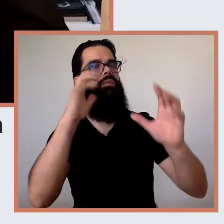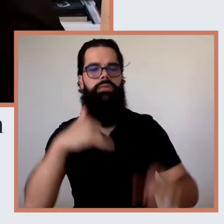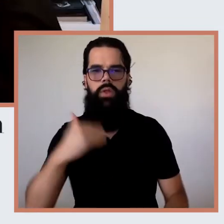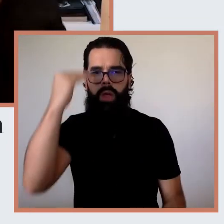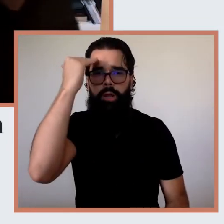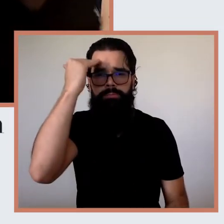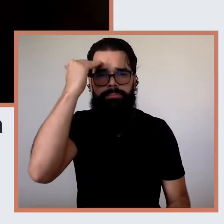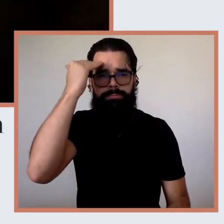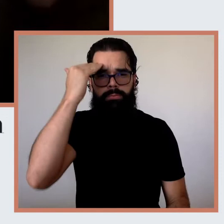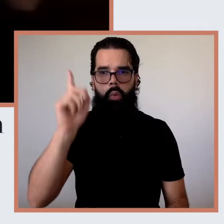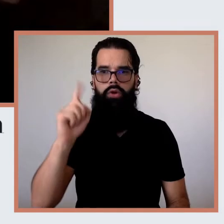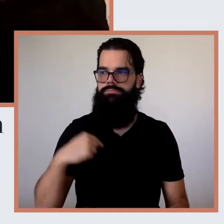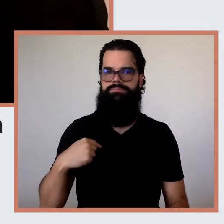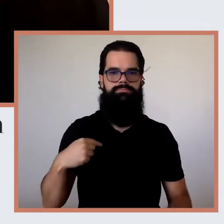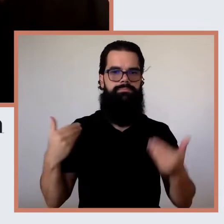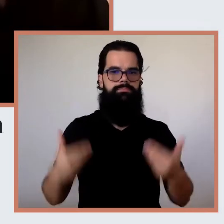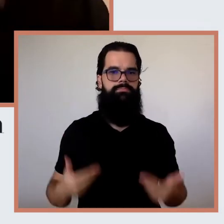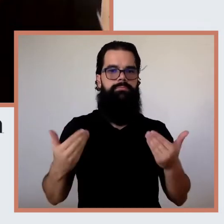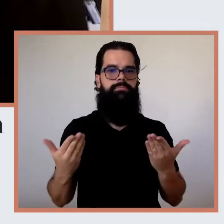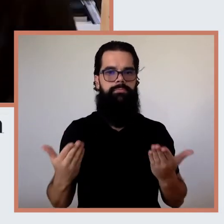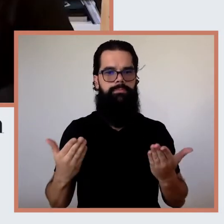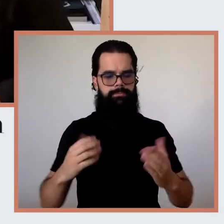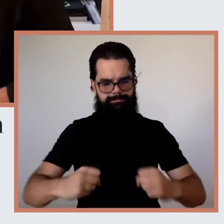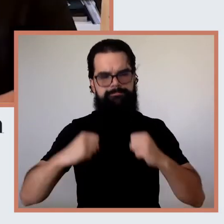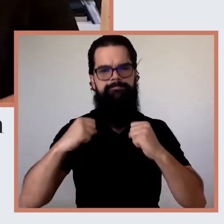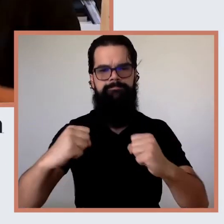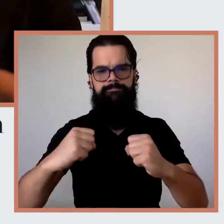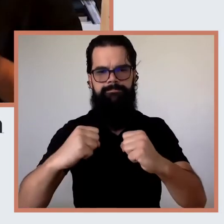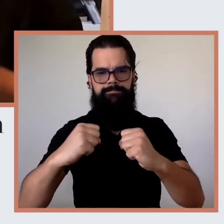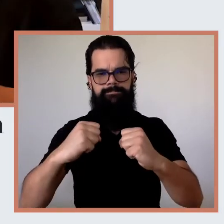That's my long-winded answer of saying I'm aware of where I